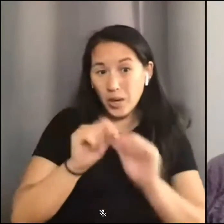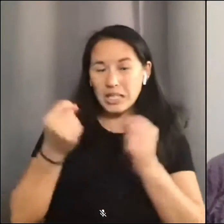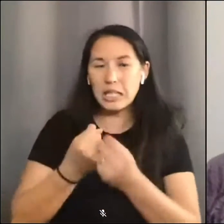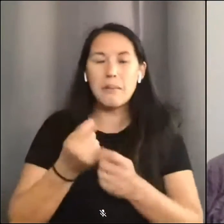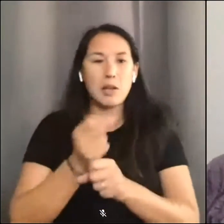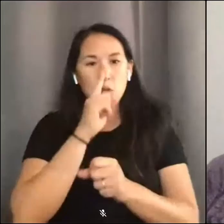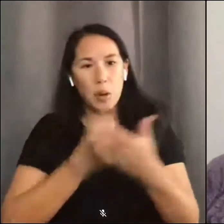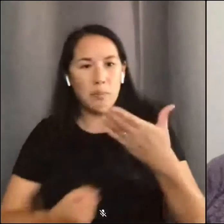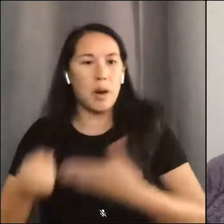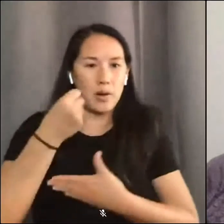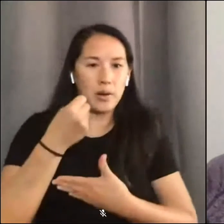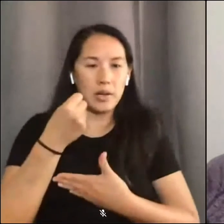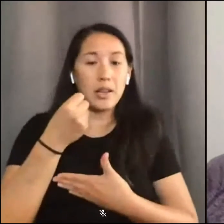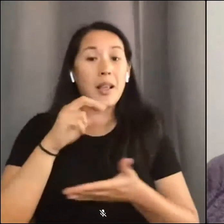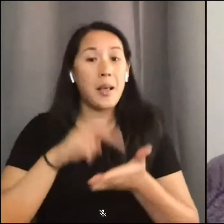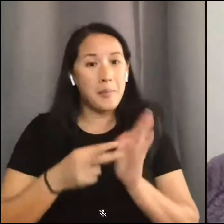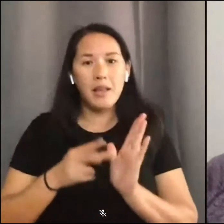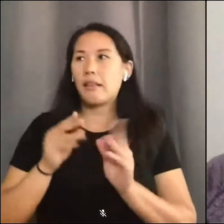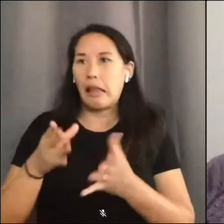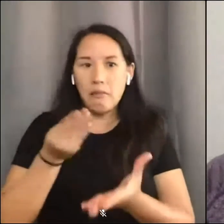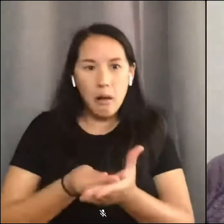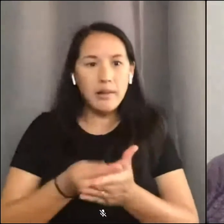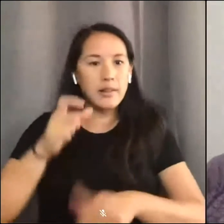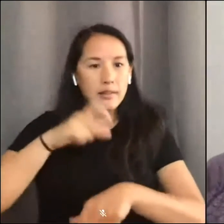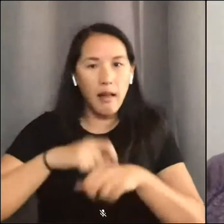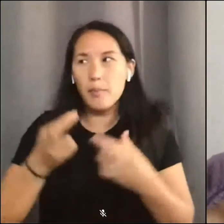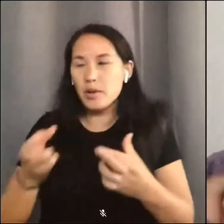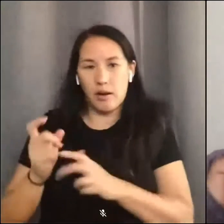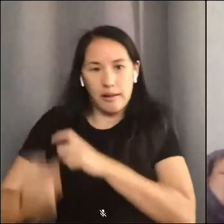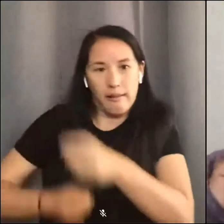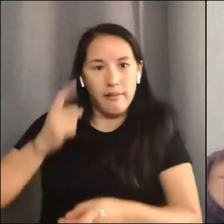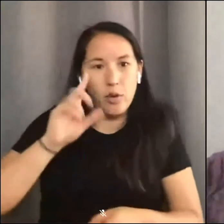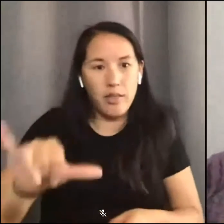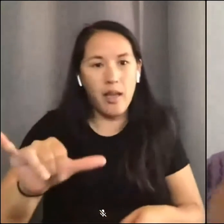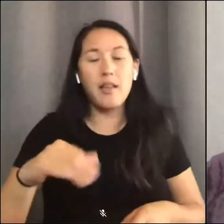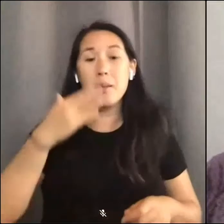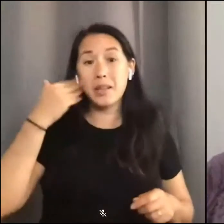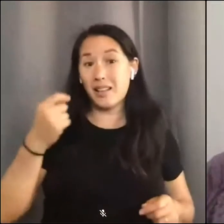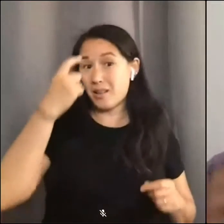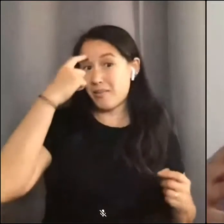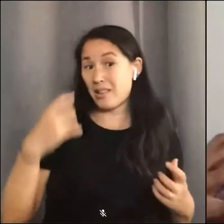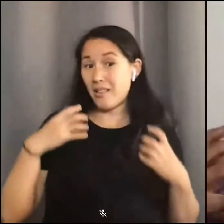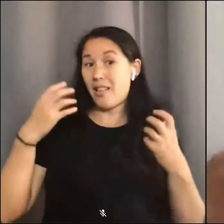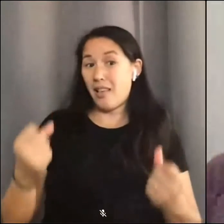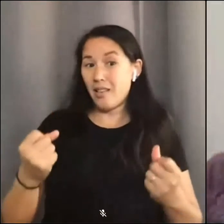priority meaning allocate money time resources because the mental health and our mental wealth